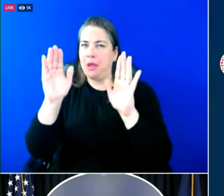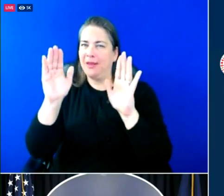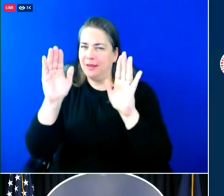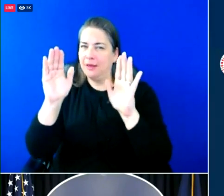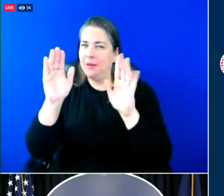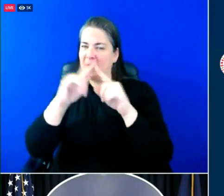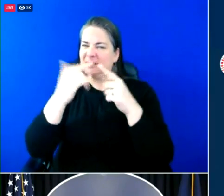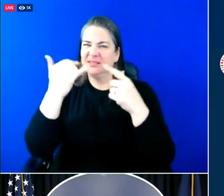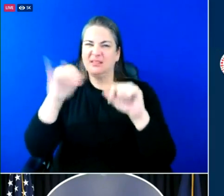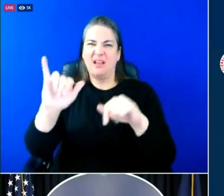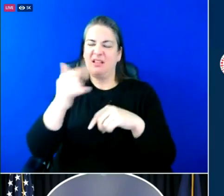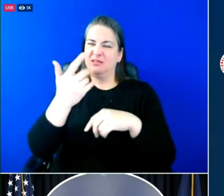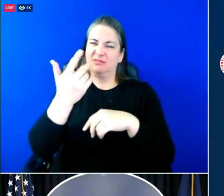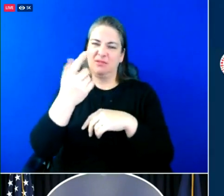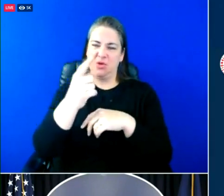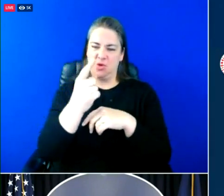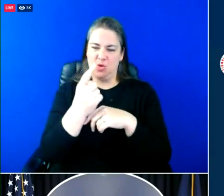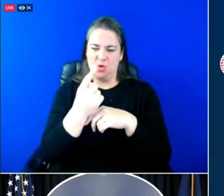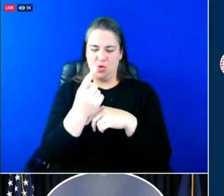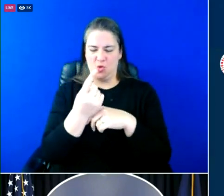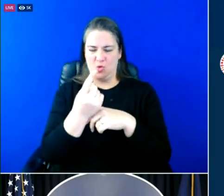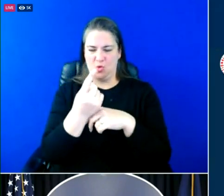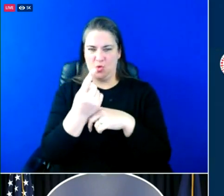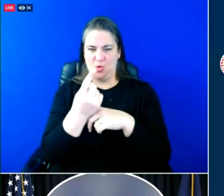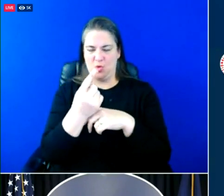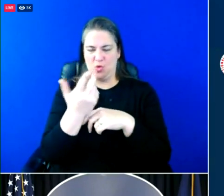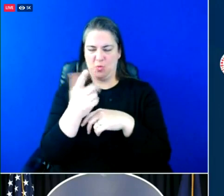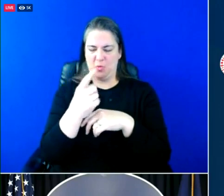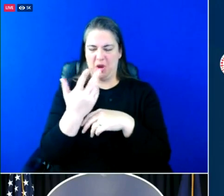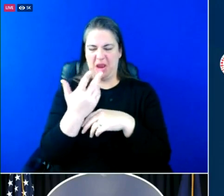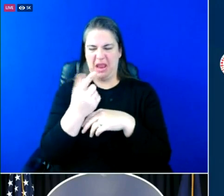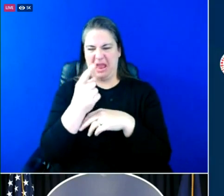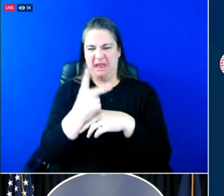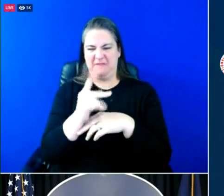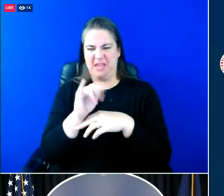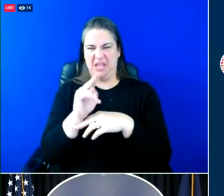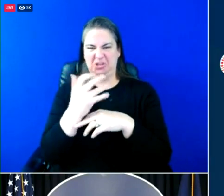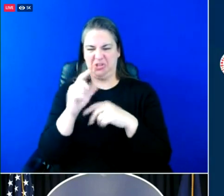a niche, I can tell you that the weight of ice on a power line or a tree branch